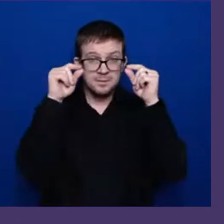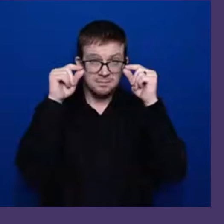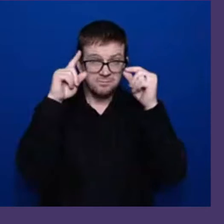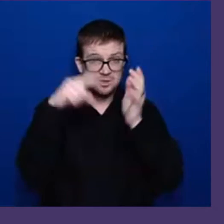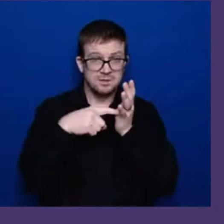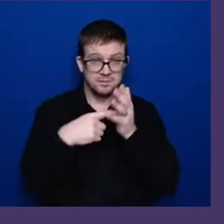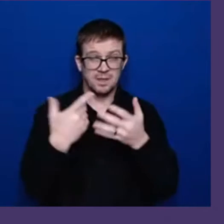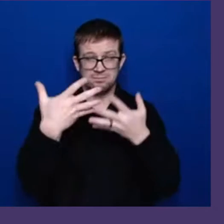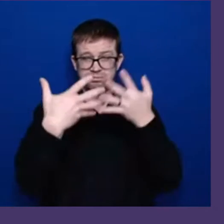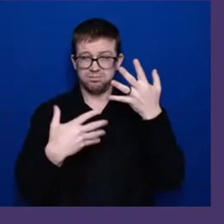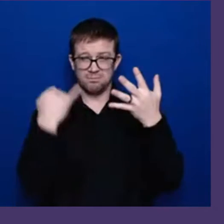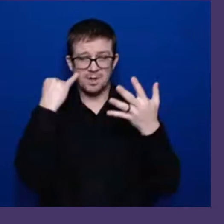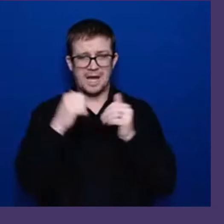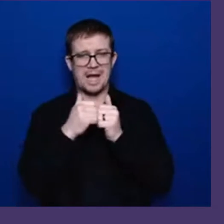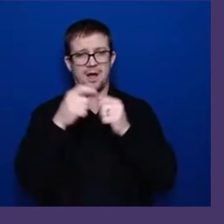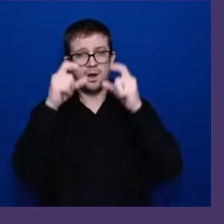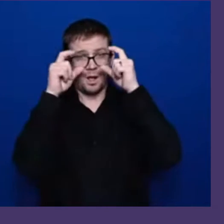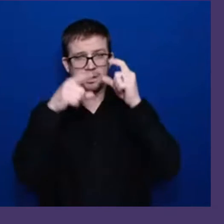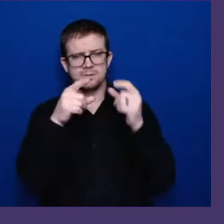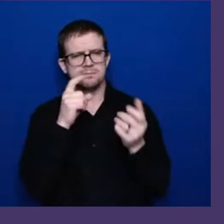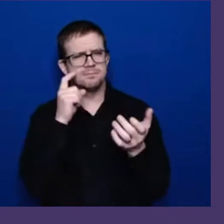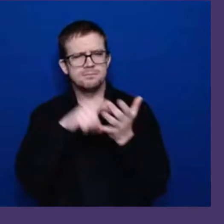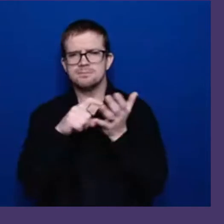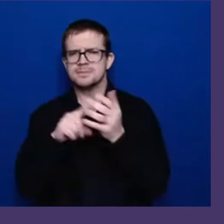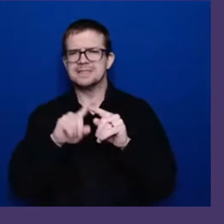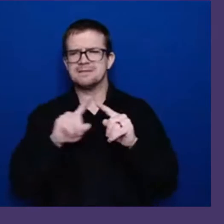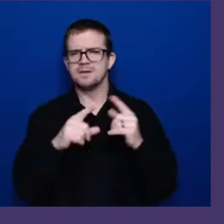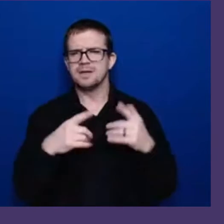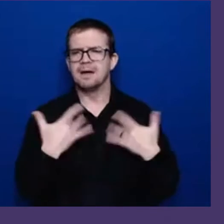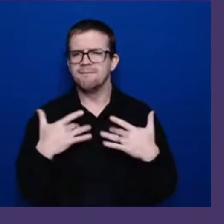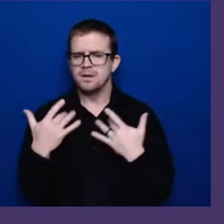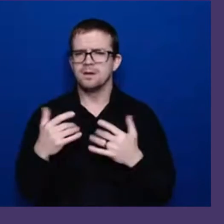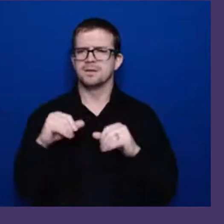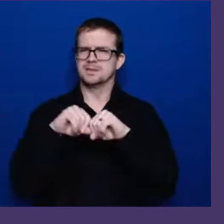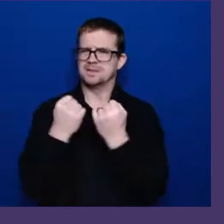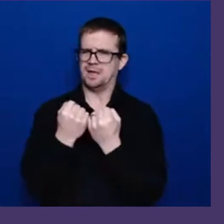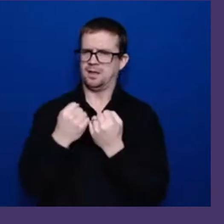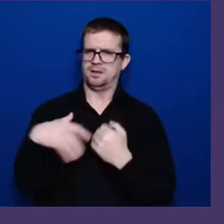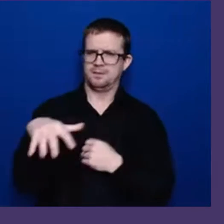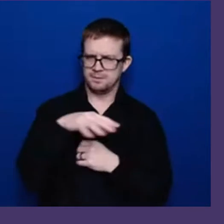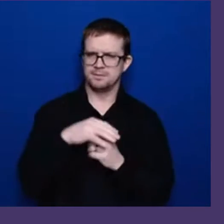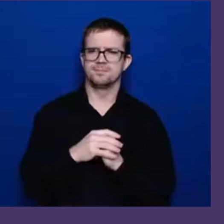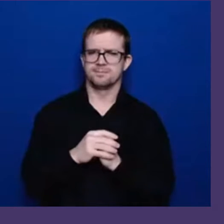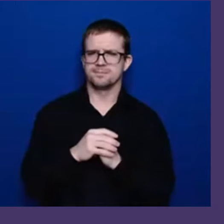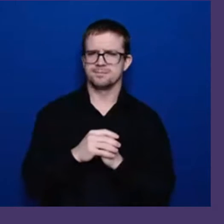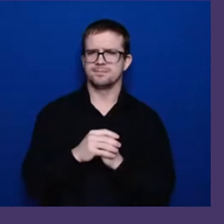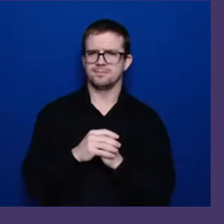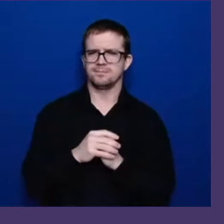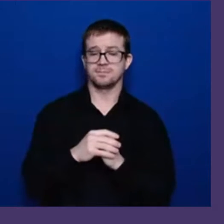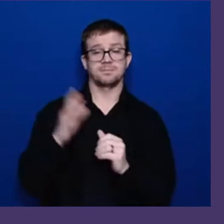around society in a way that traditionally could be less accessible for people who are blind and low-vision.